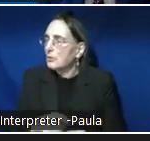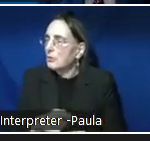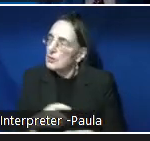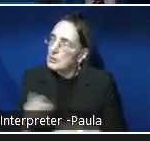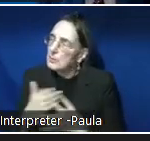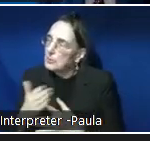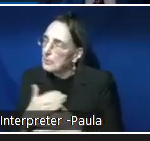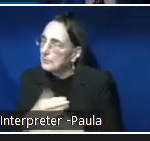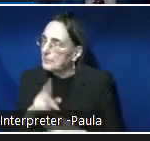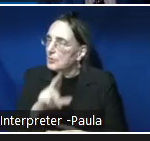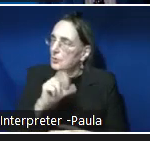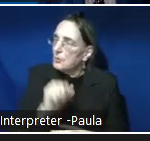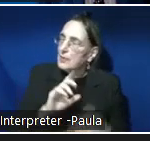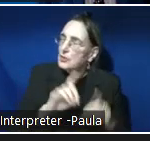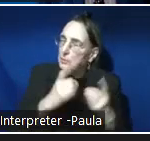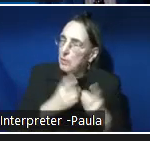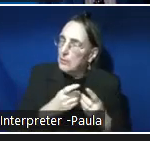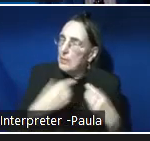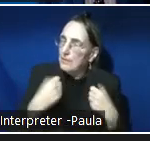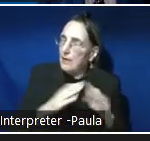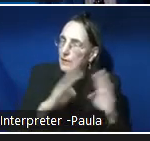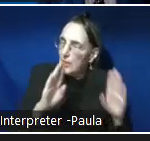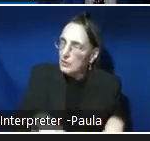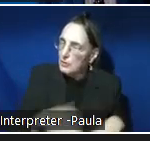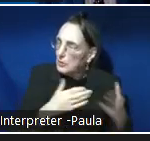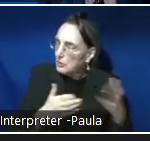Services and Housing and Urban Development. The Housing